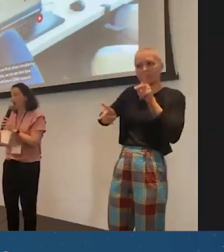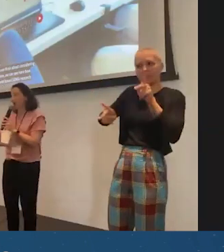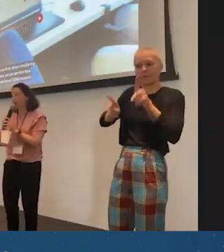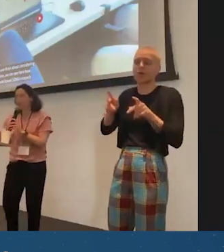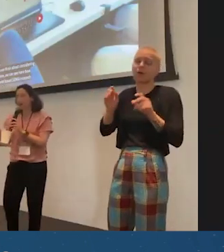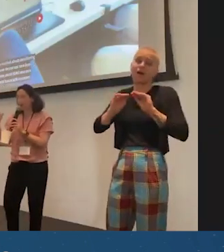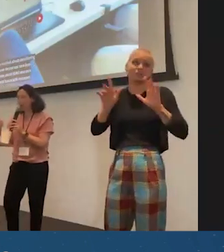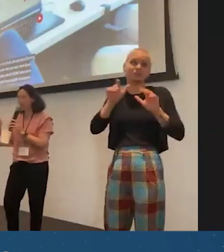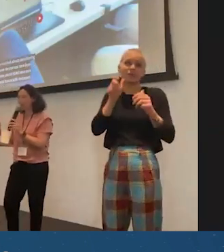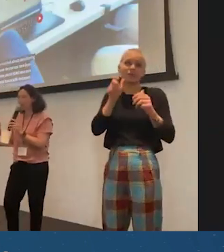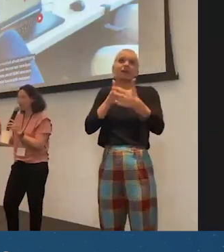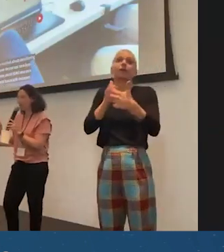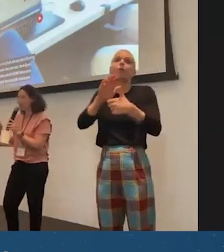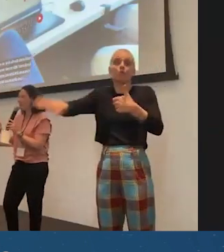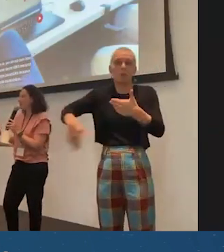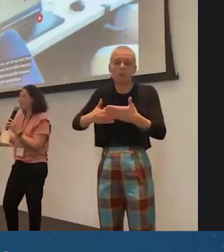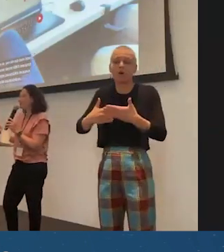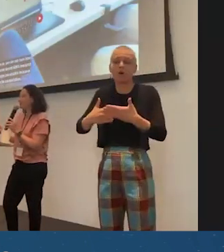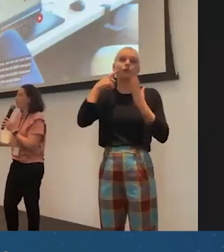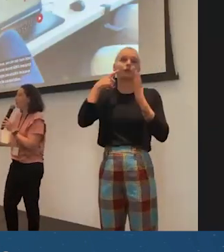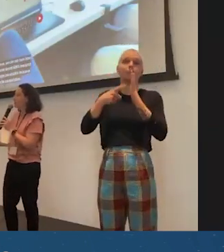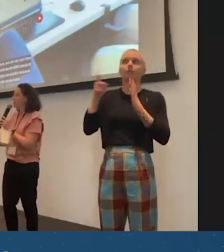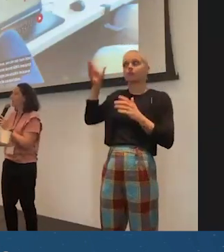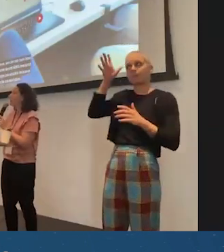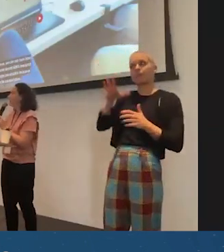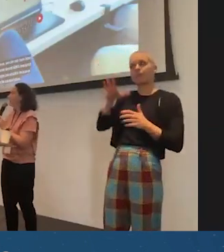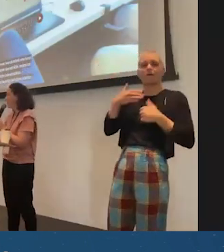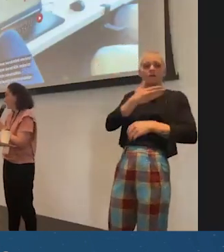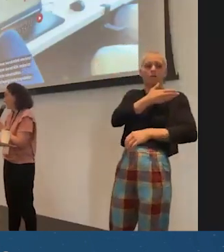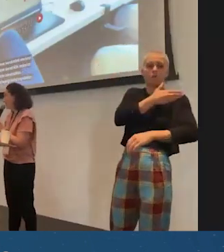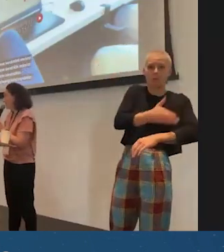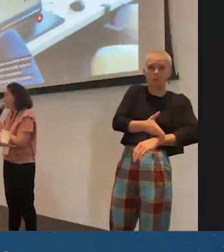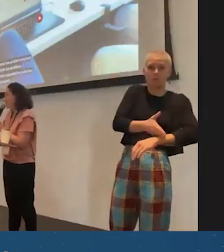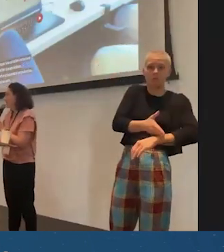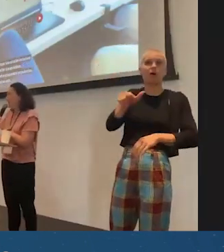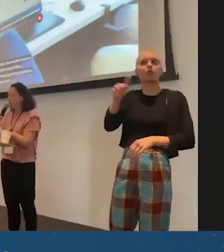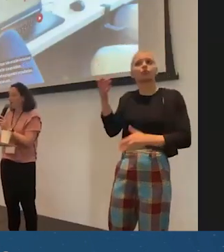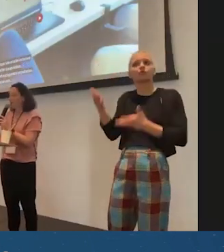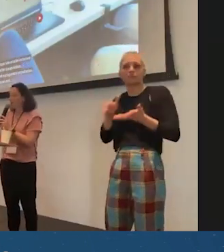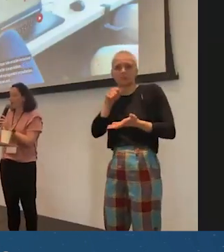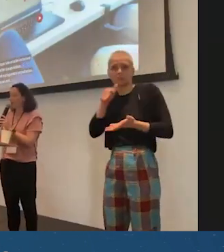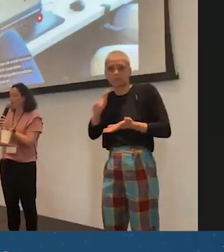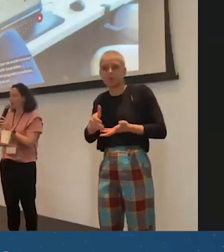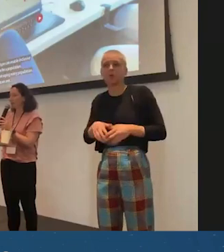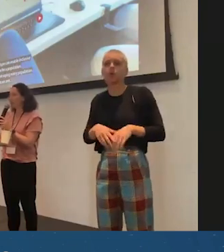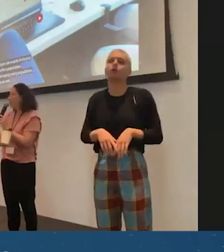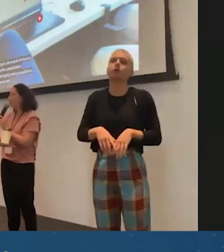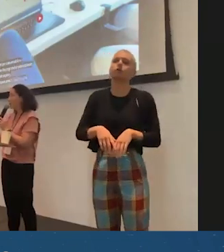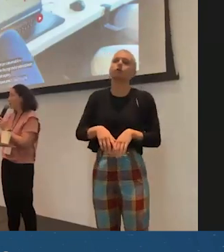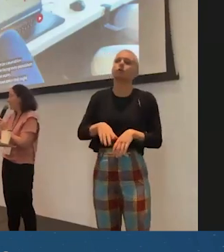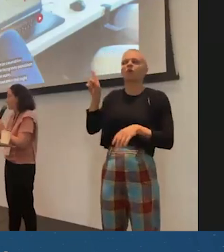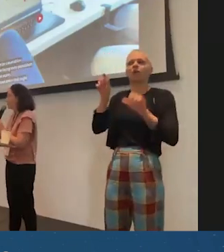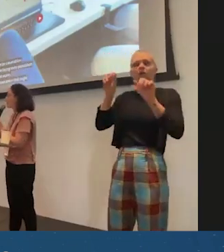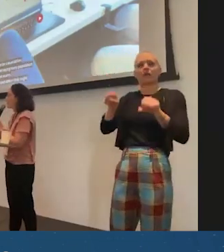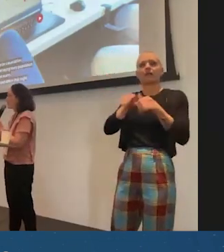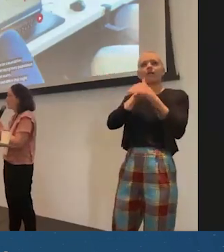but for a population that might struggle with other interfaces. Computer vision, hands, for example,